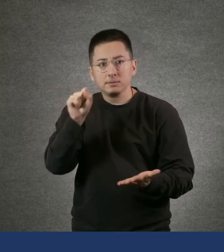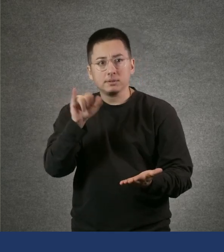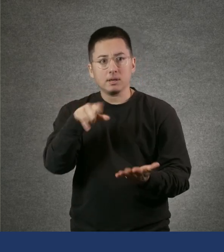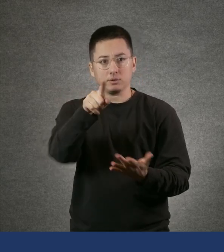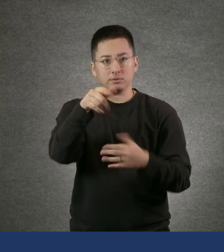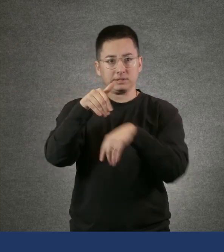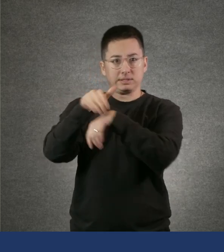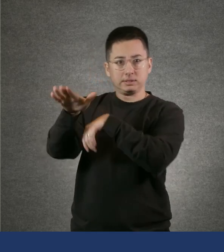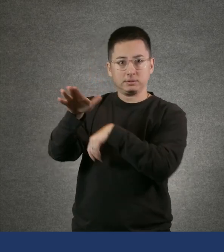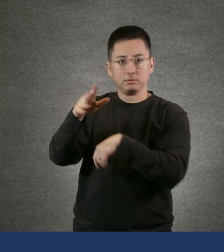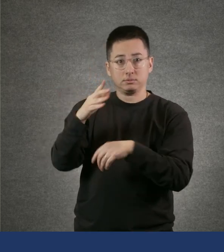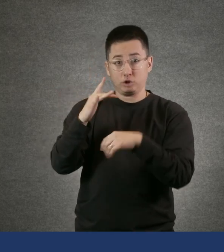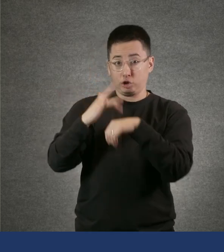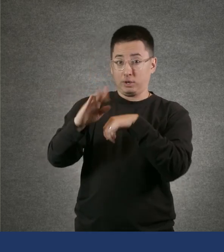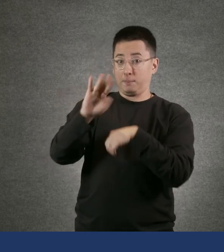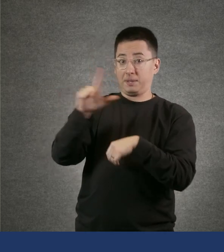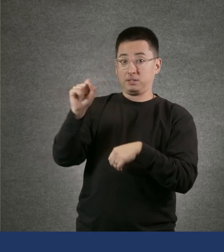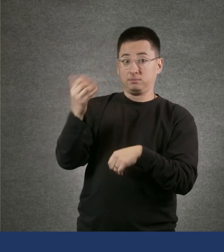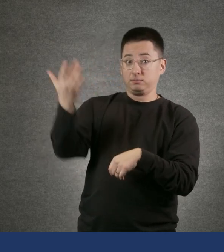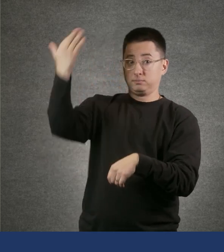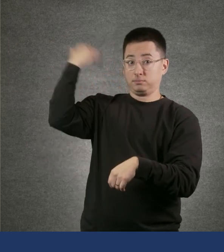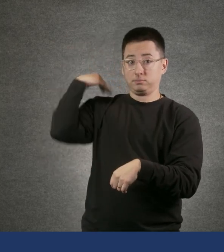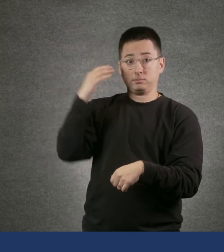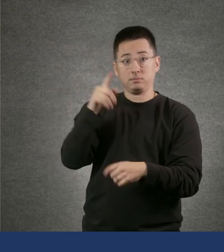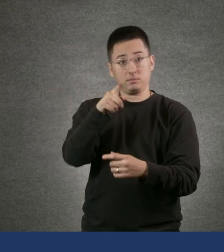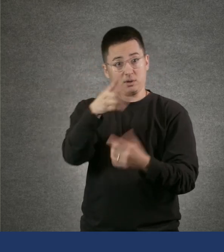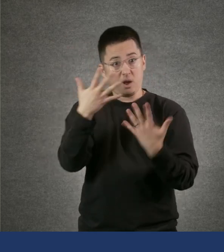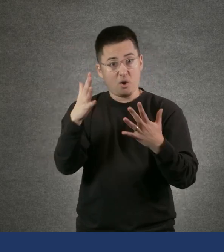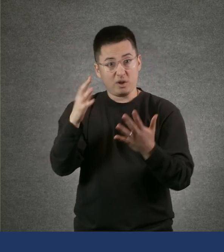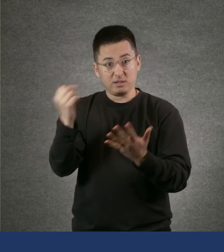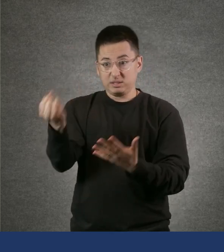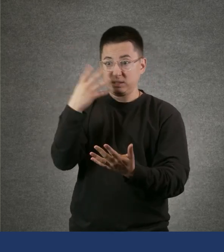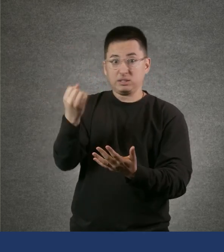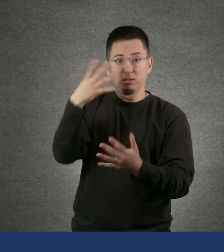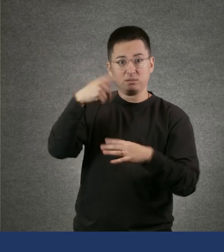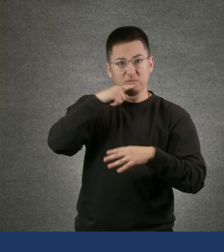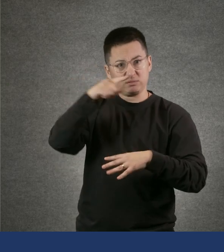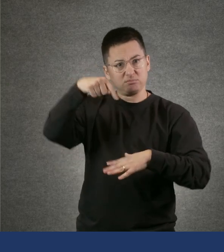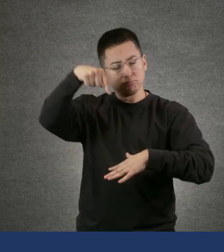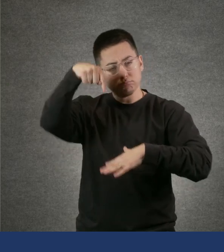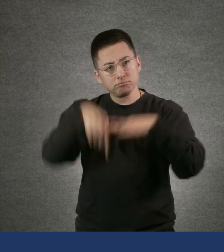were early on bills and the Bills that you had sent and how in depth they were.